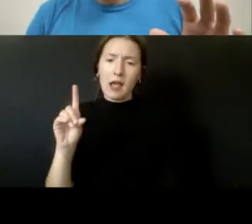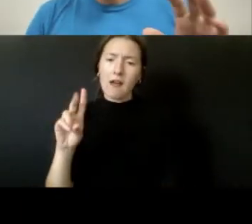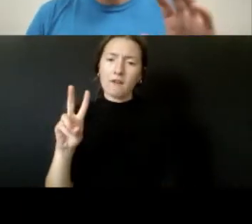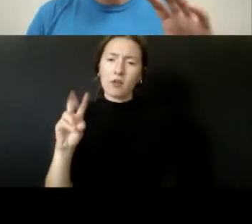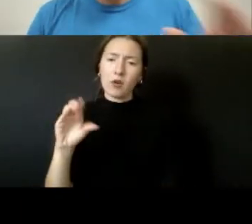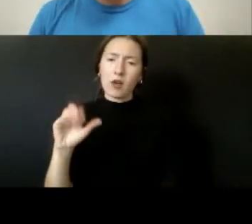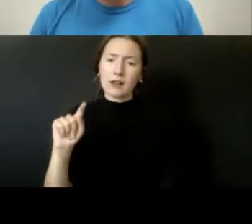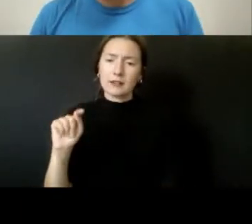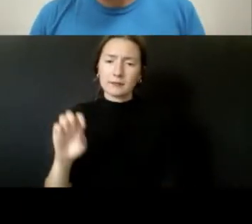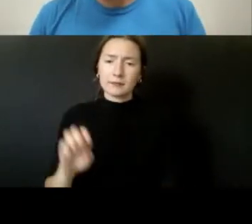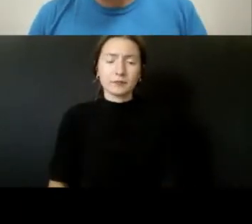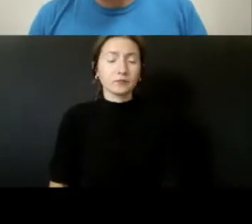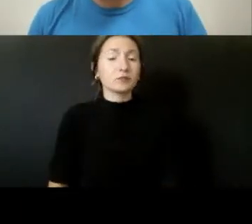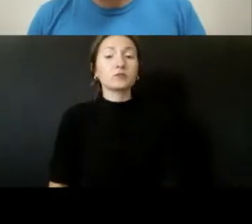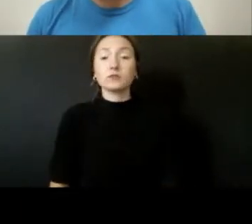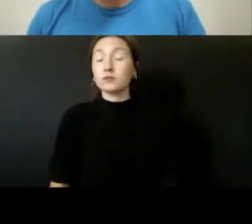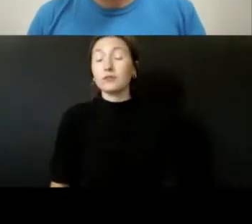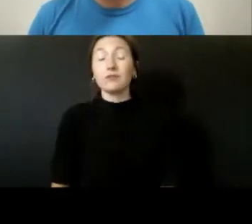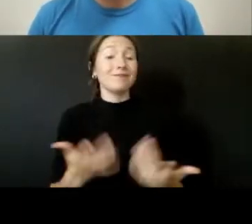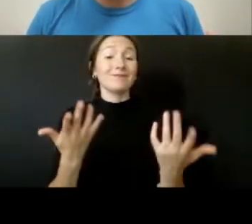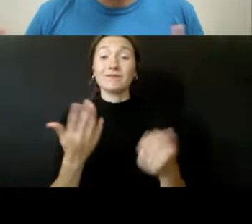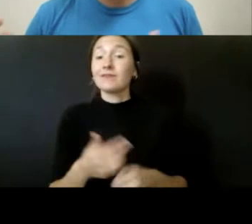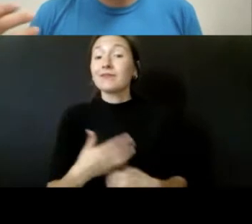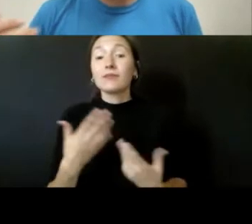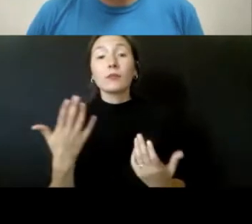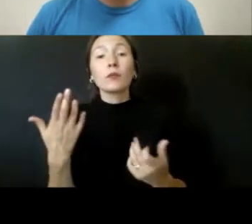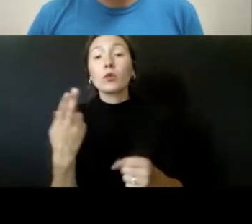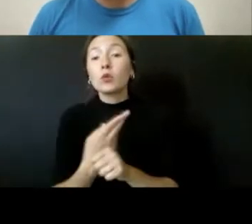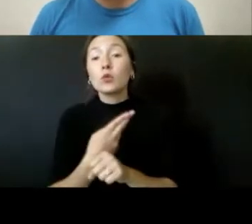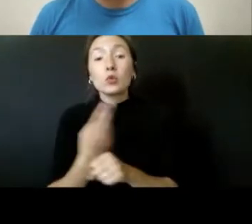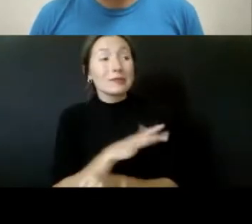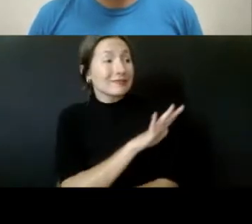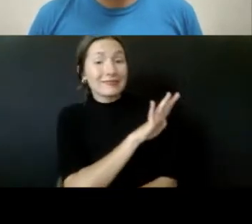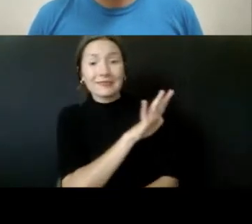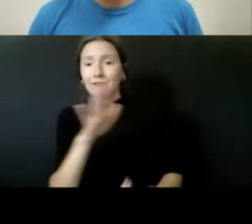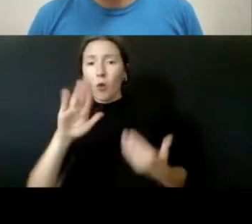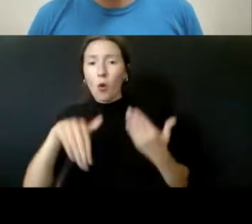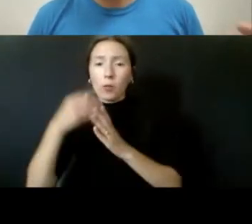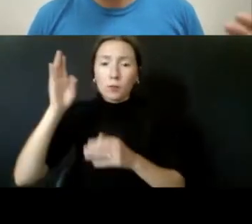people share them with uh people who couldn't attend this conference um and let's really